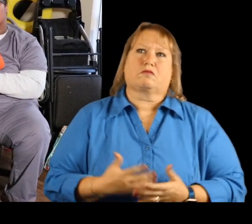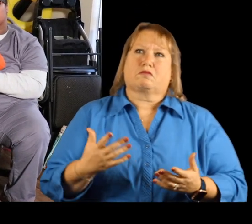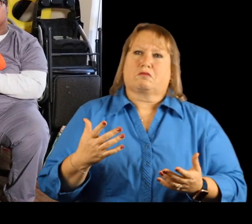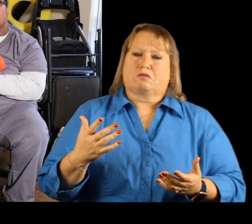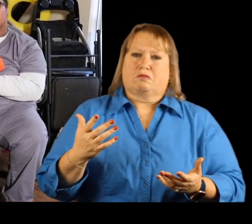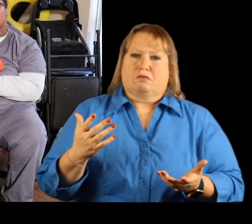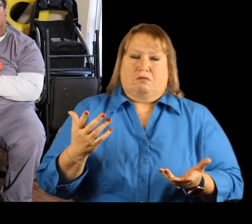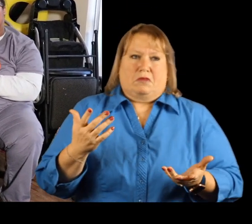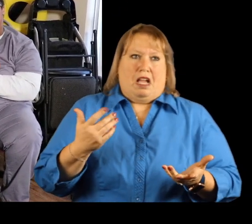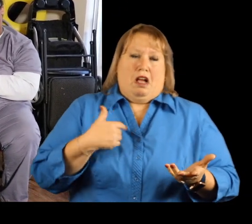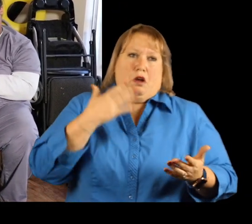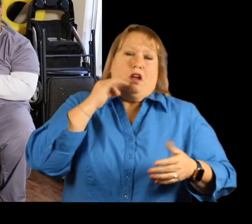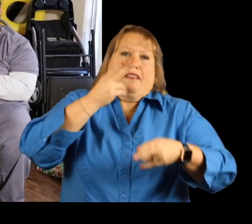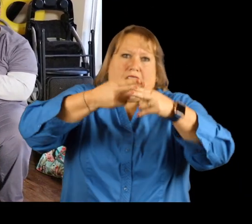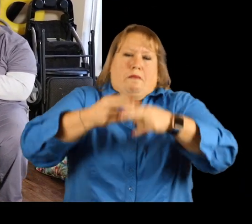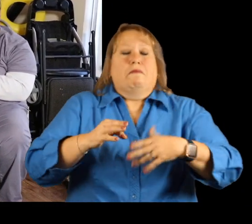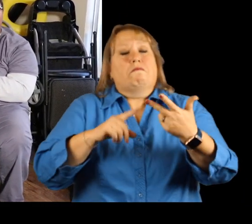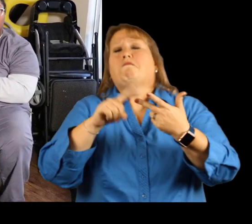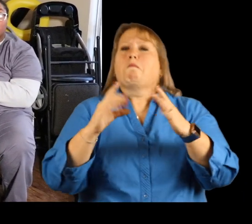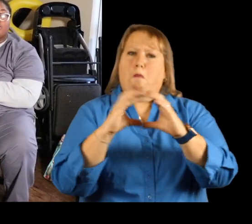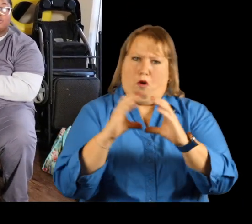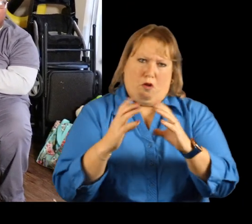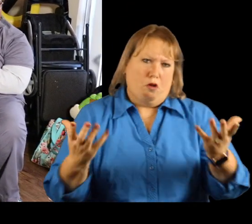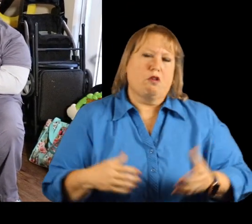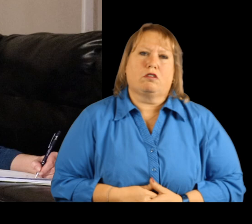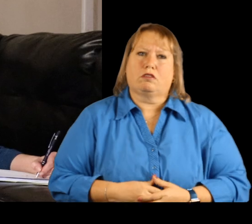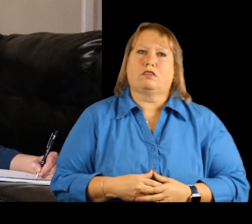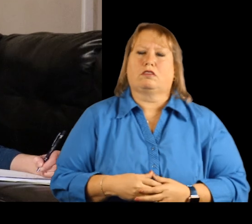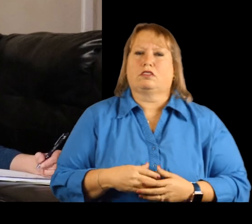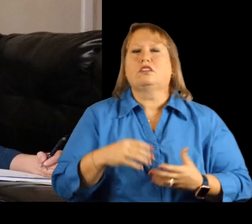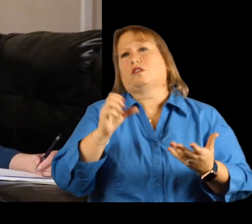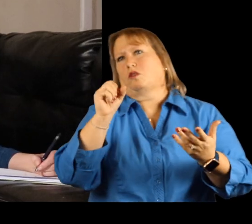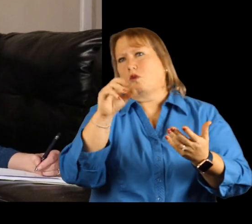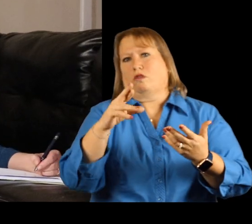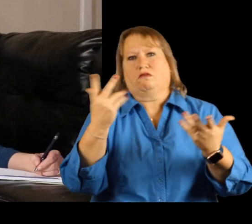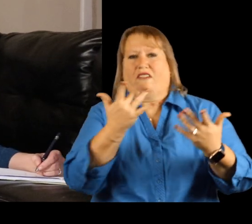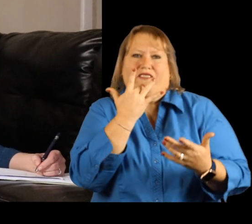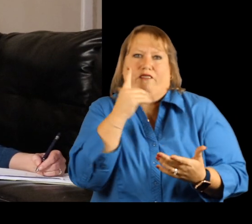I forgot the name of them. A ball? Yeah, he'll throw a ball. Or anything, just favorite toys.